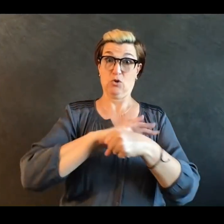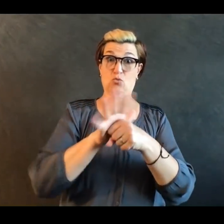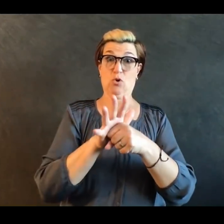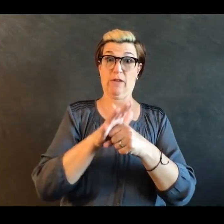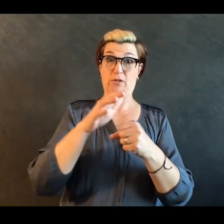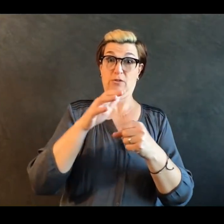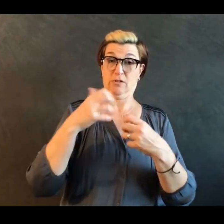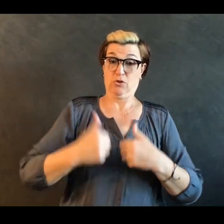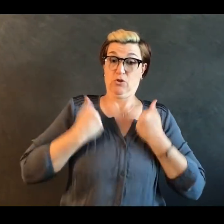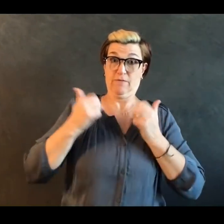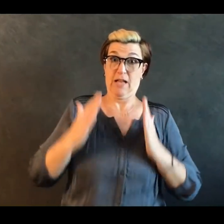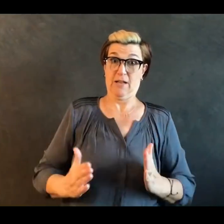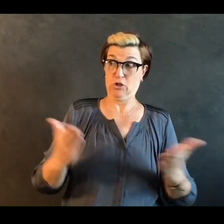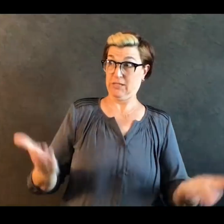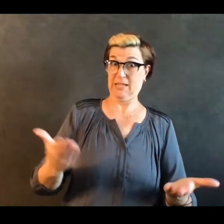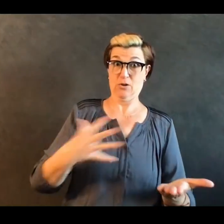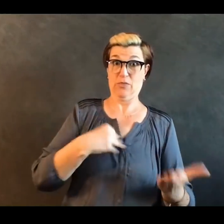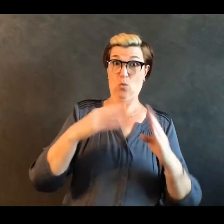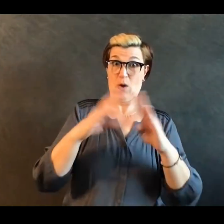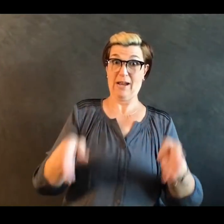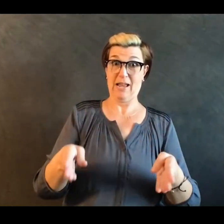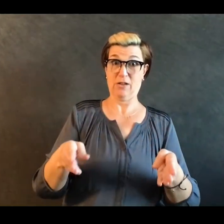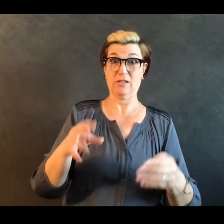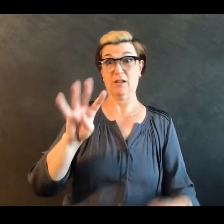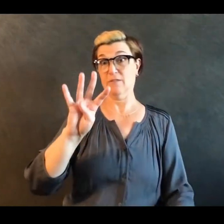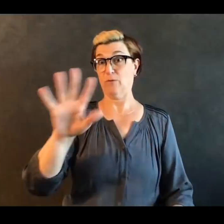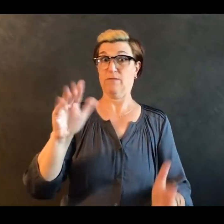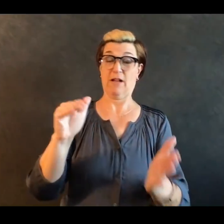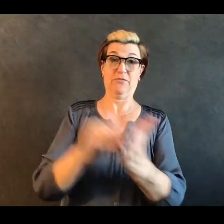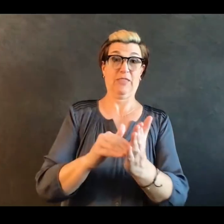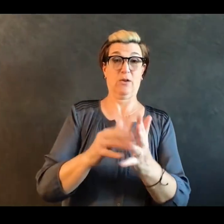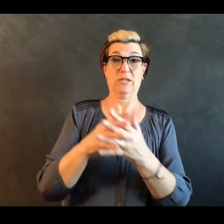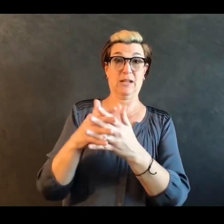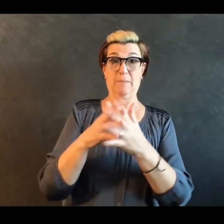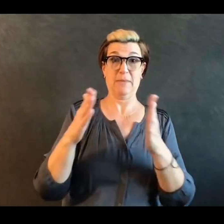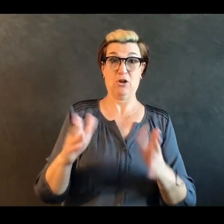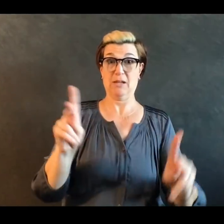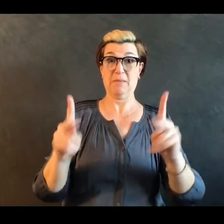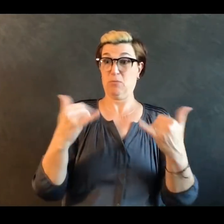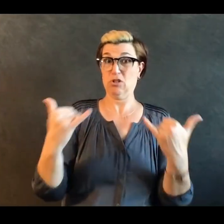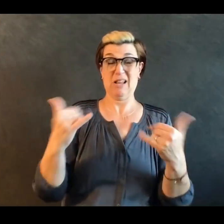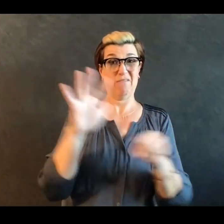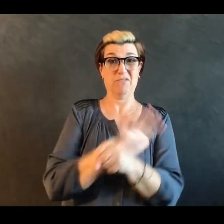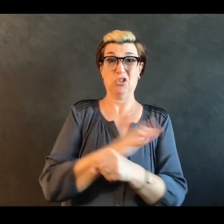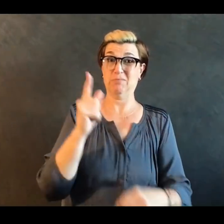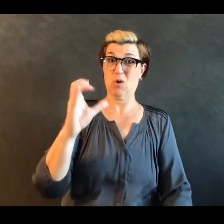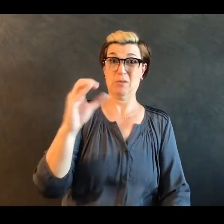country some more than 45,000 Americans have fully recovered sadly we mourn the